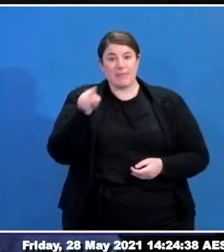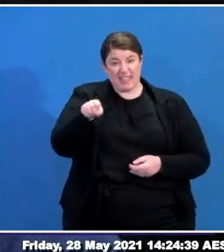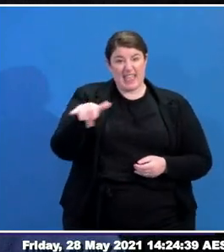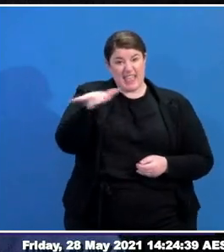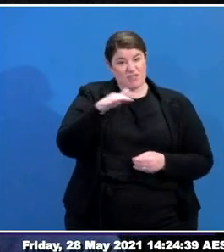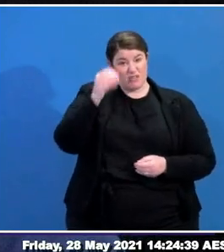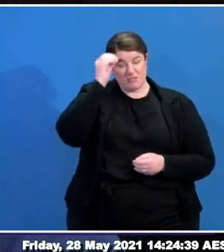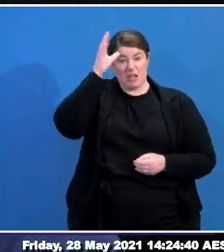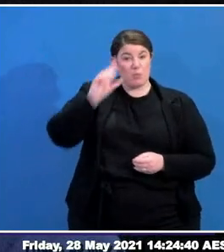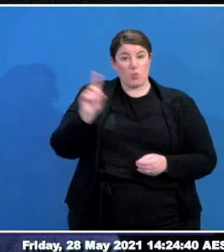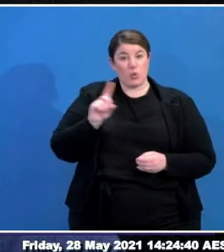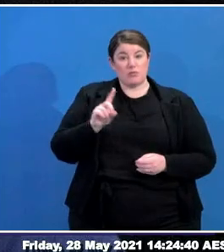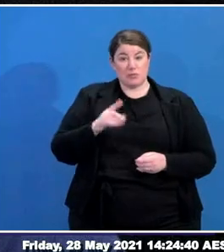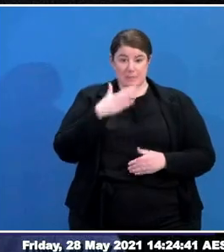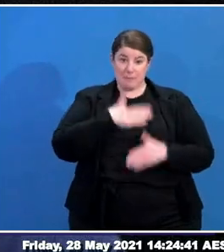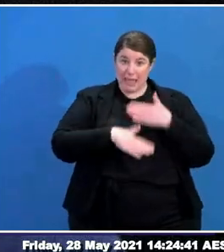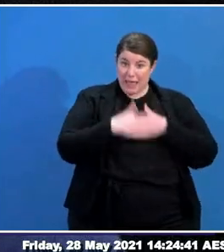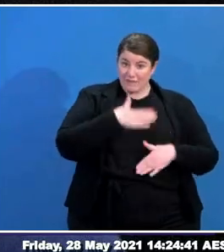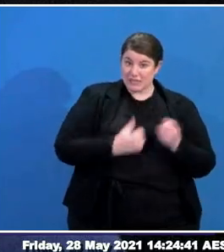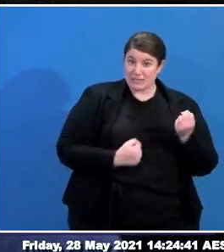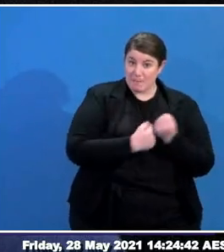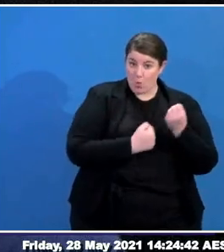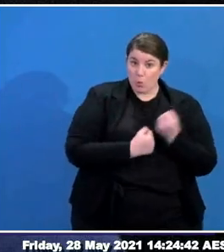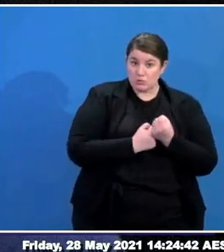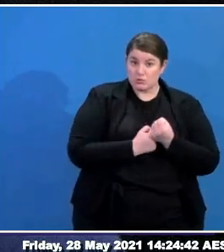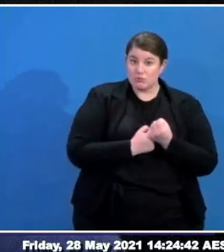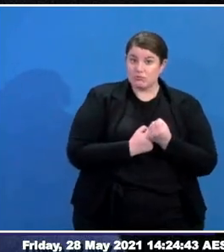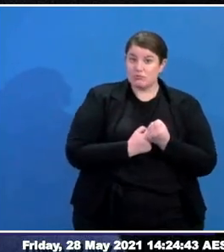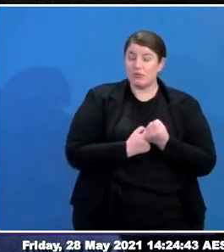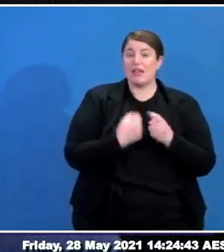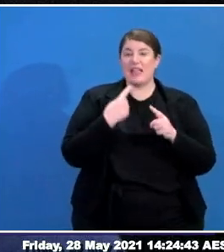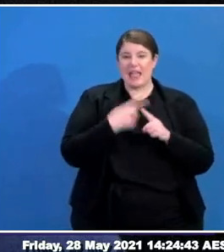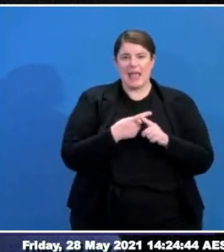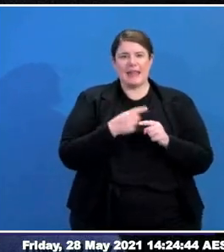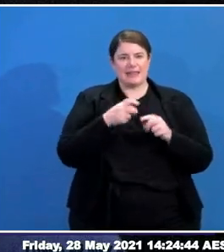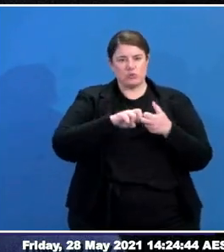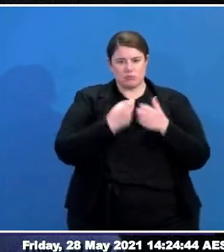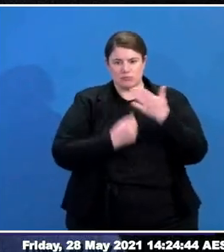expertise is in behaviour support, and the issues associated with behaviour support.